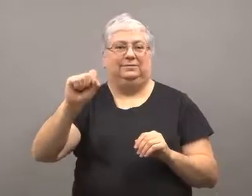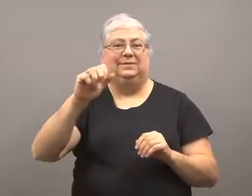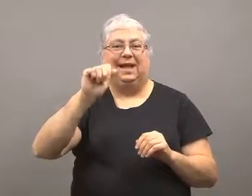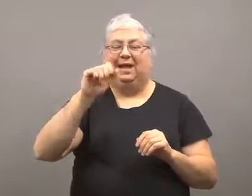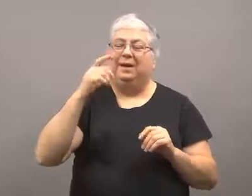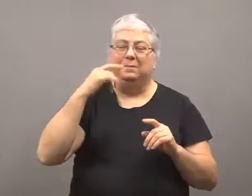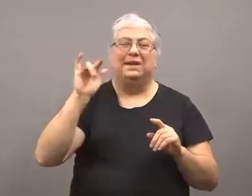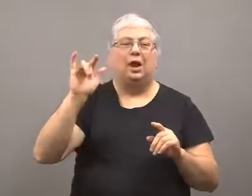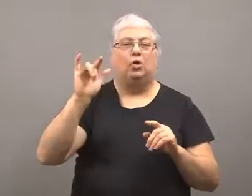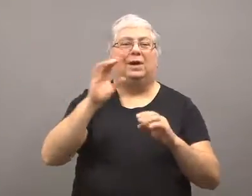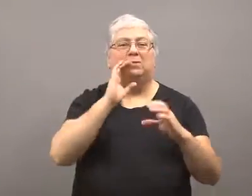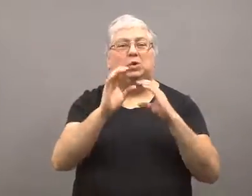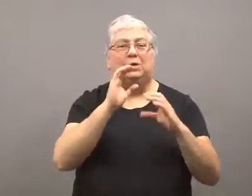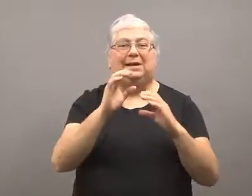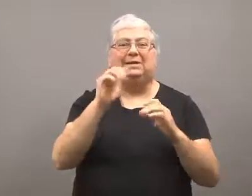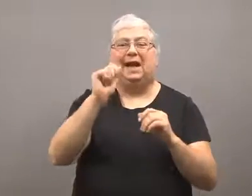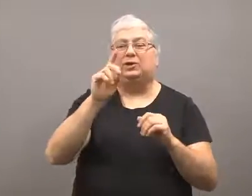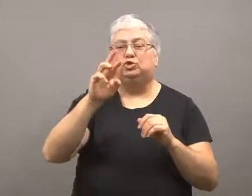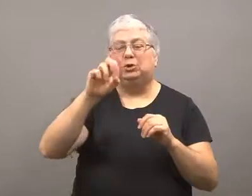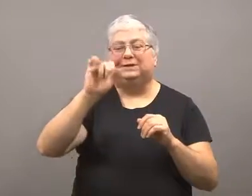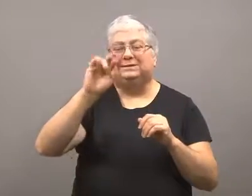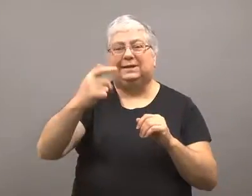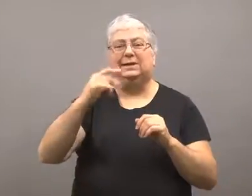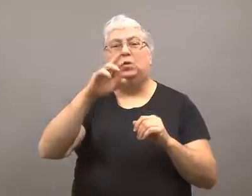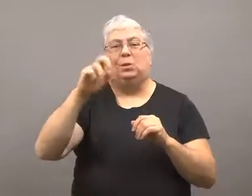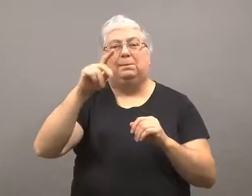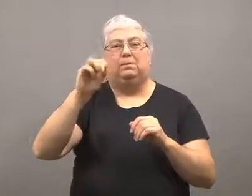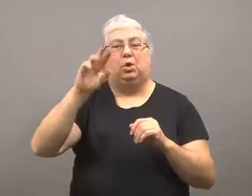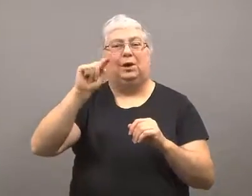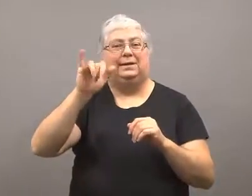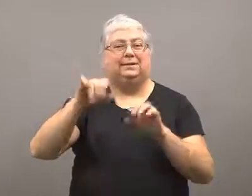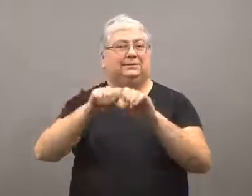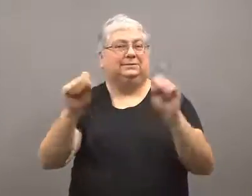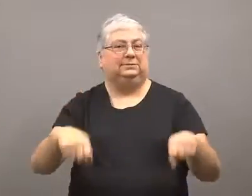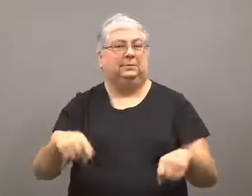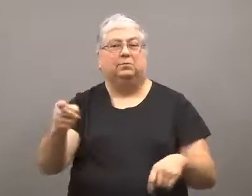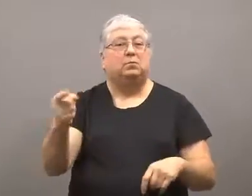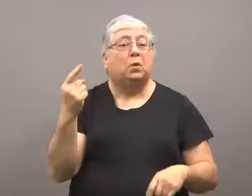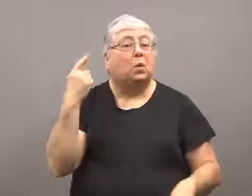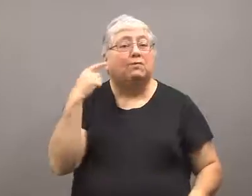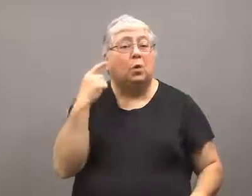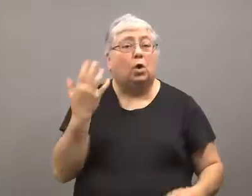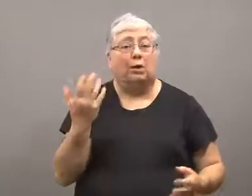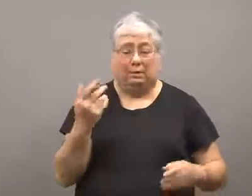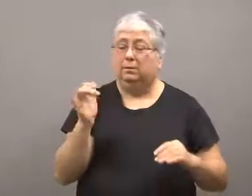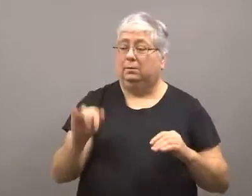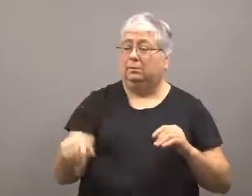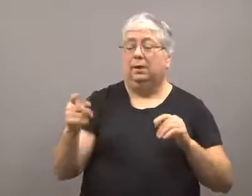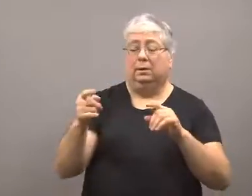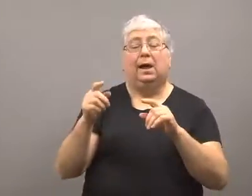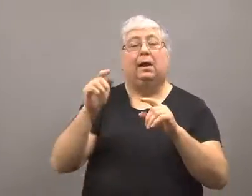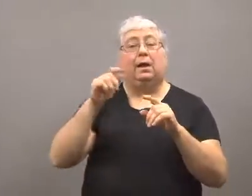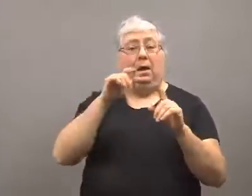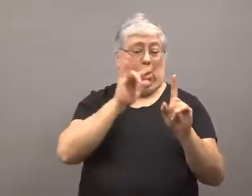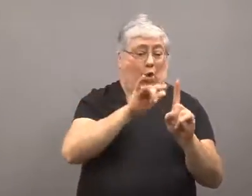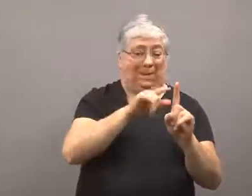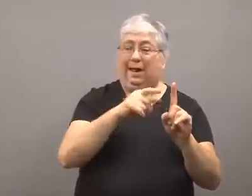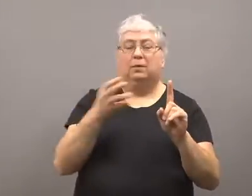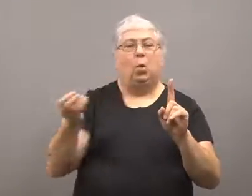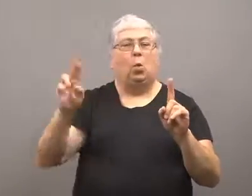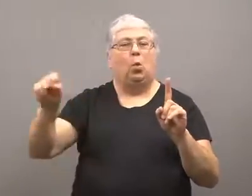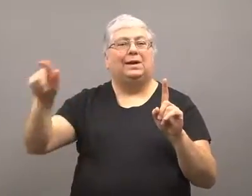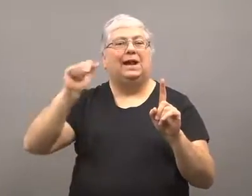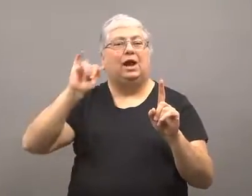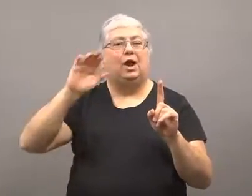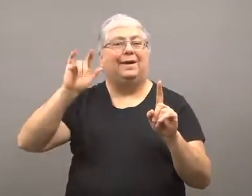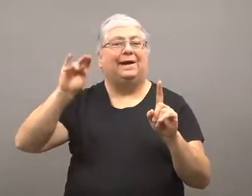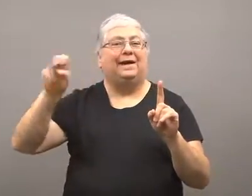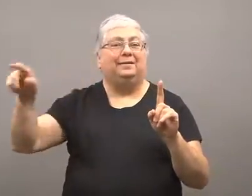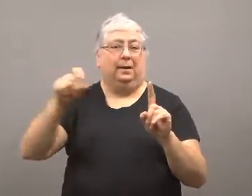(Aircraft Communications Addressing and Reporting System)